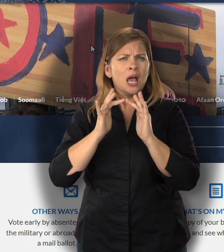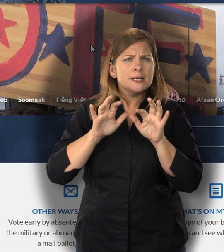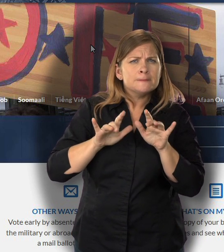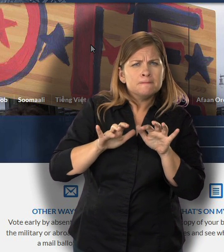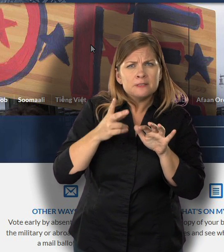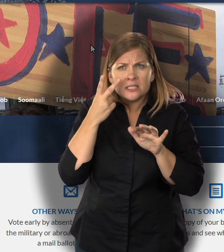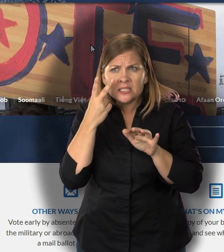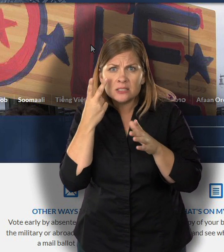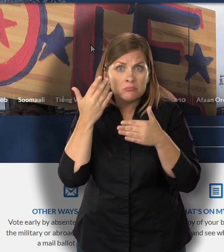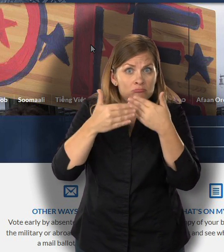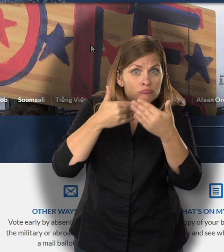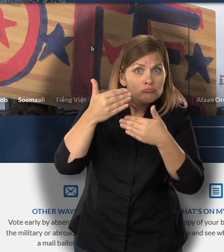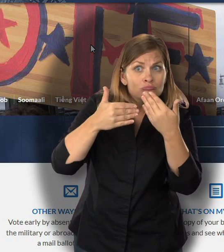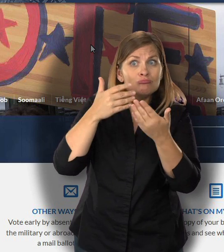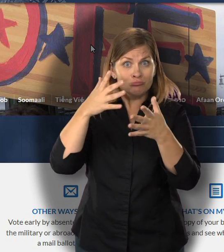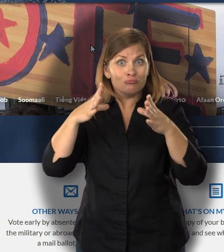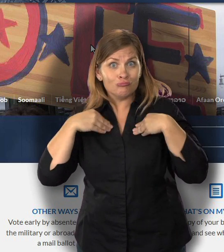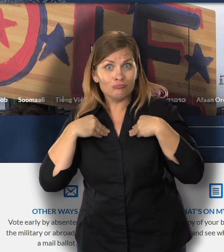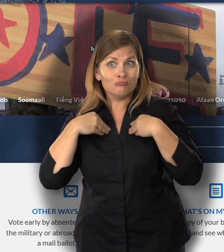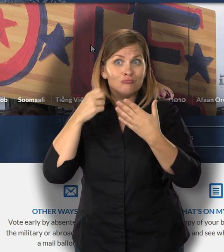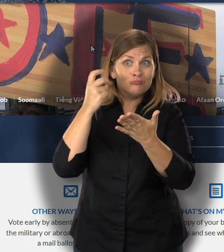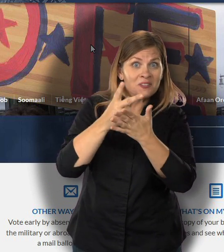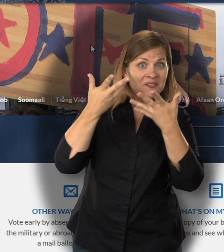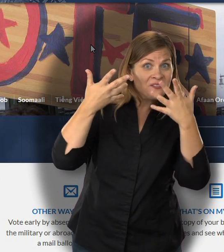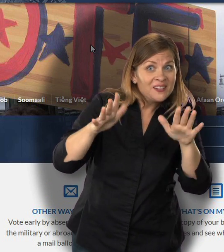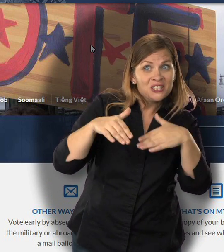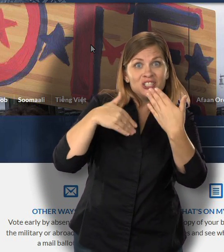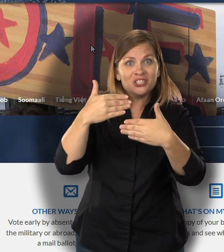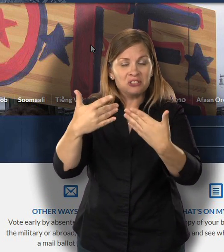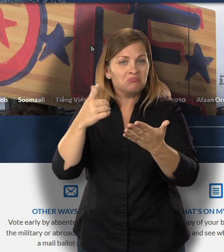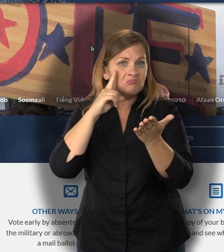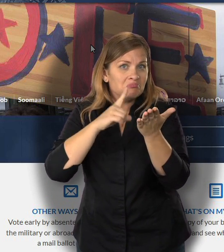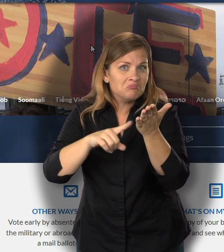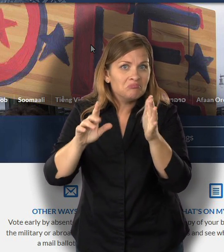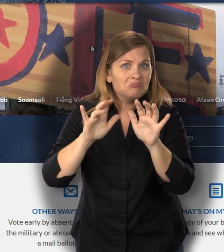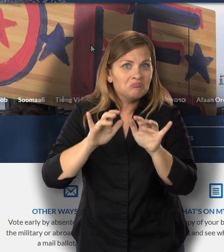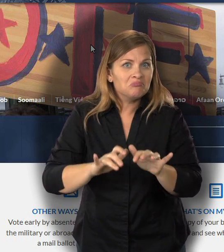to see if it's been received, been processed, and been counted yet.